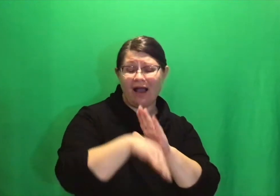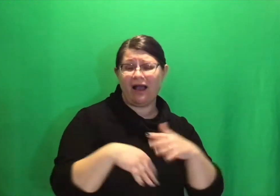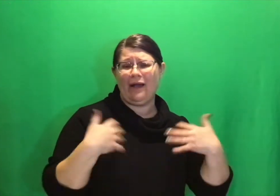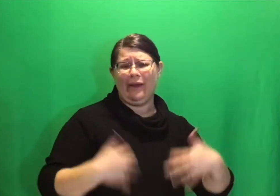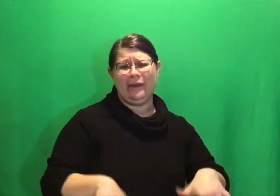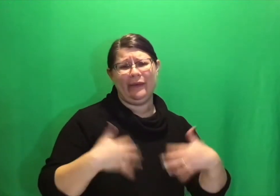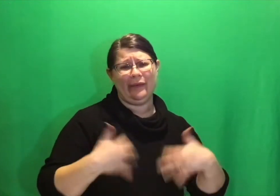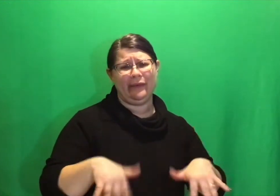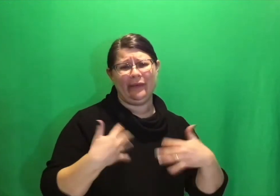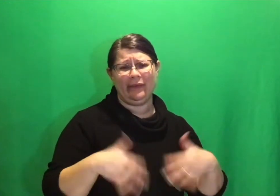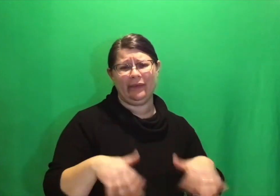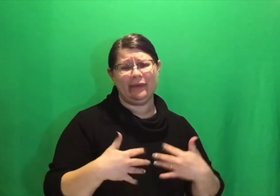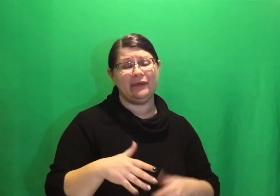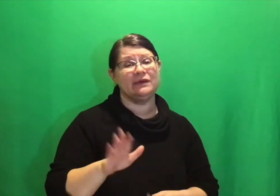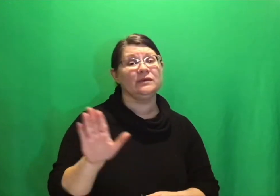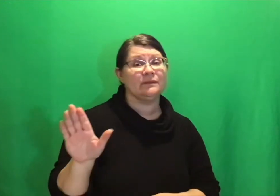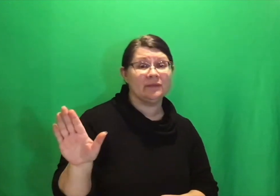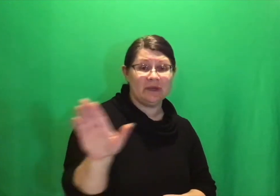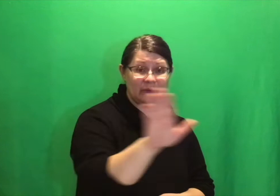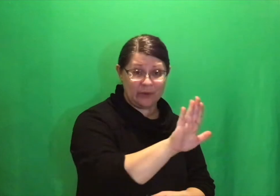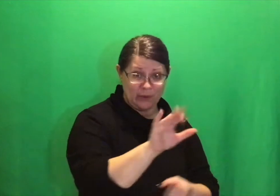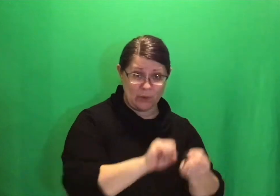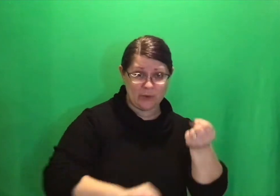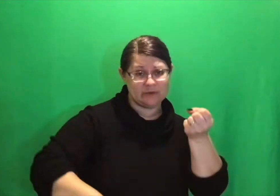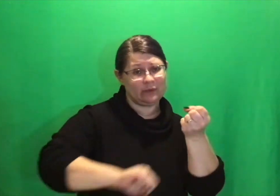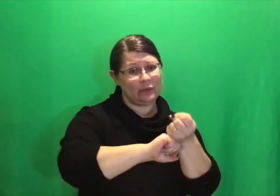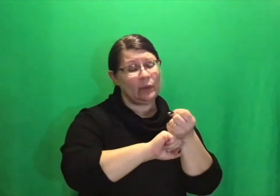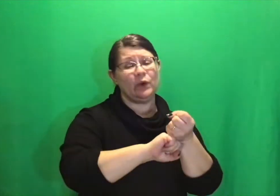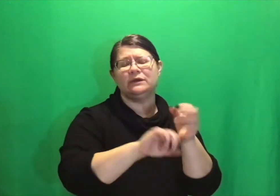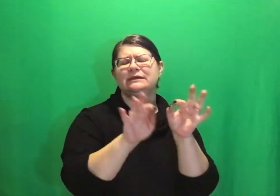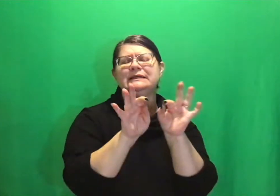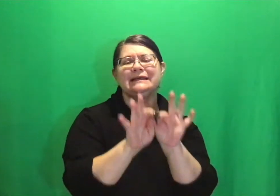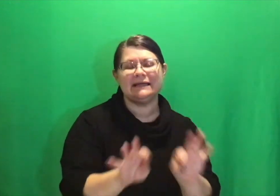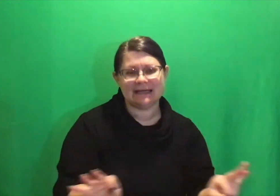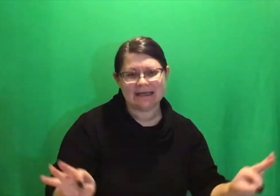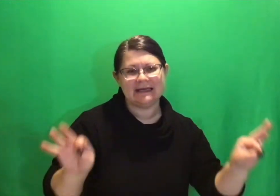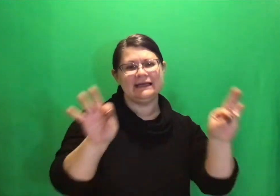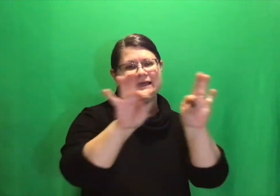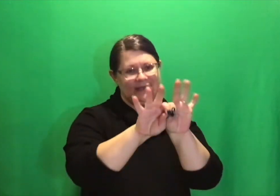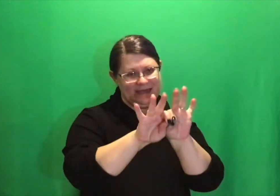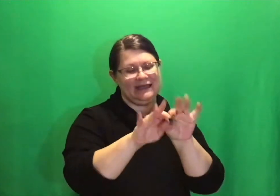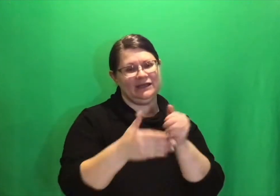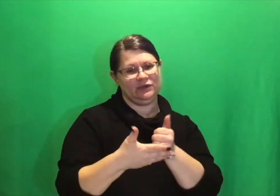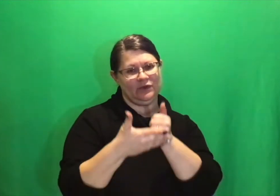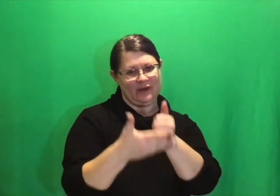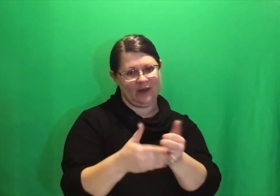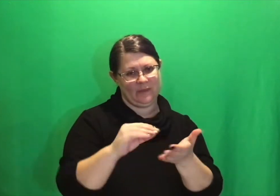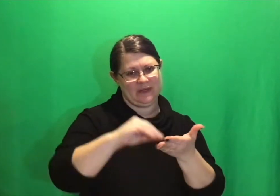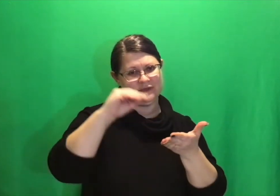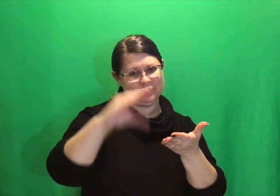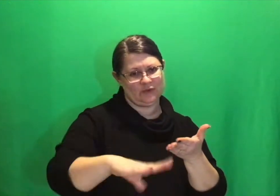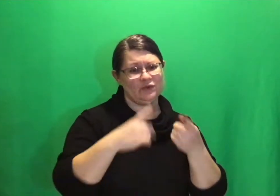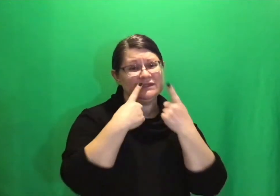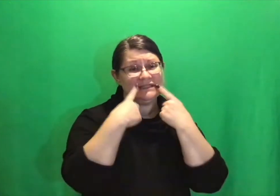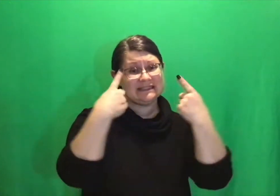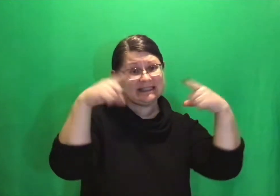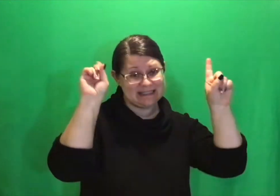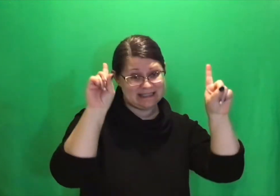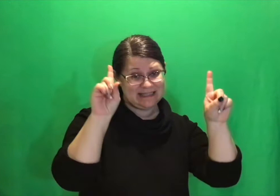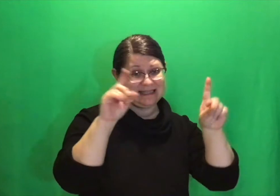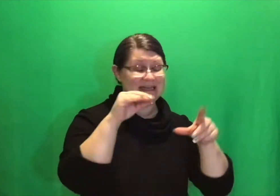ups and downs it's been a lot but your support is key to helping our students succeed